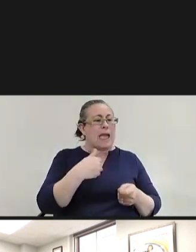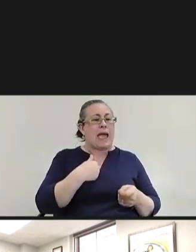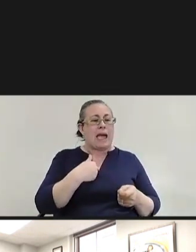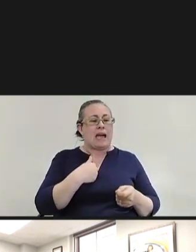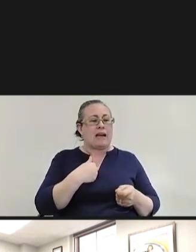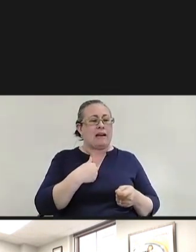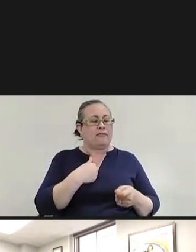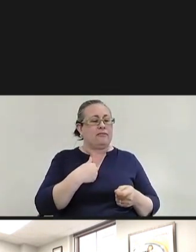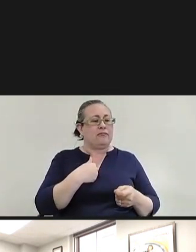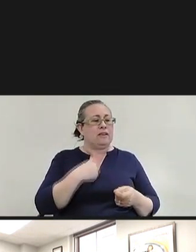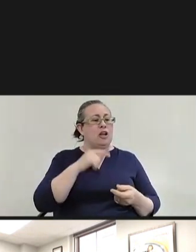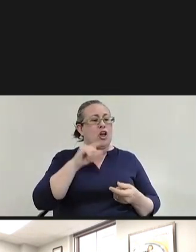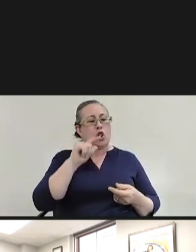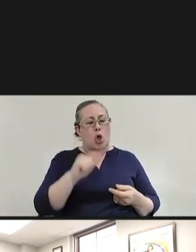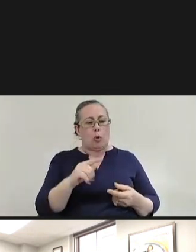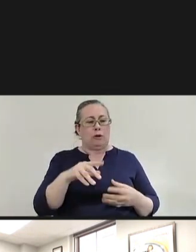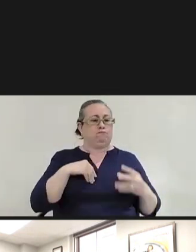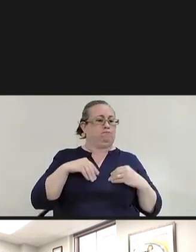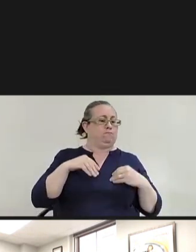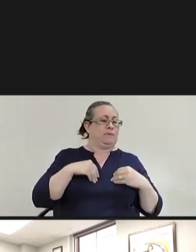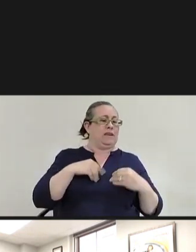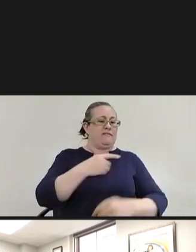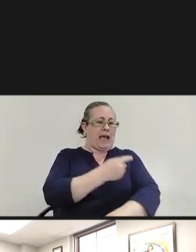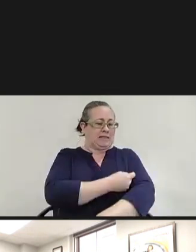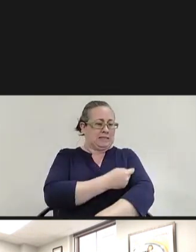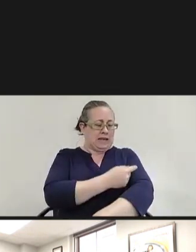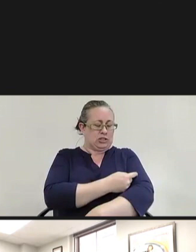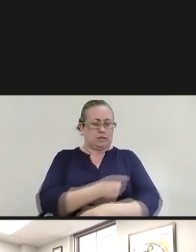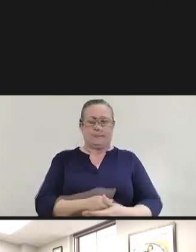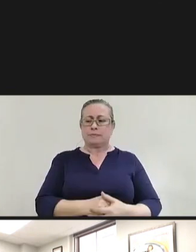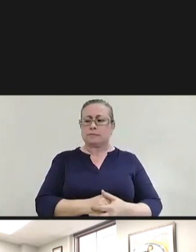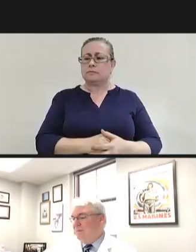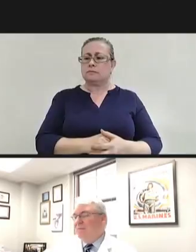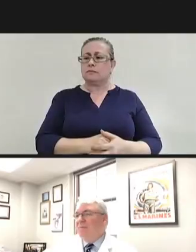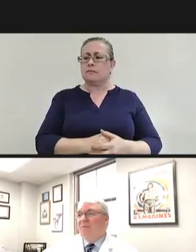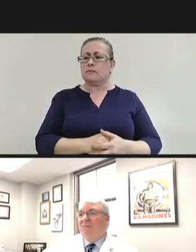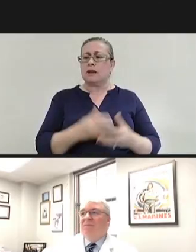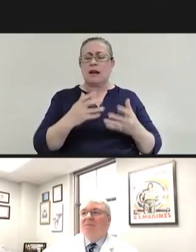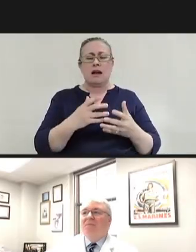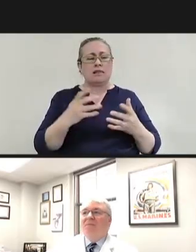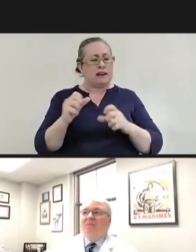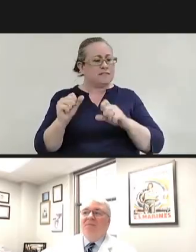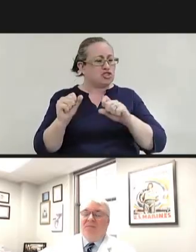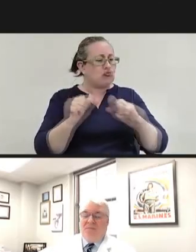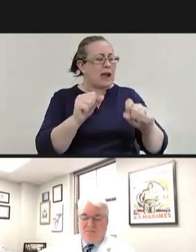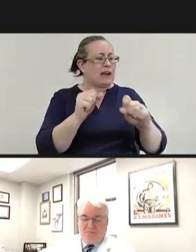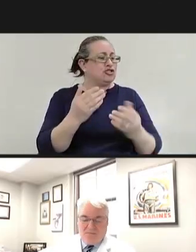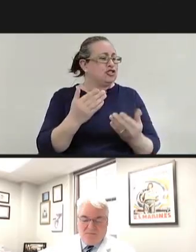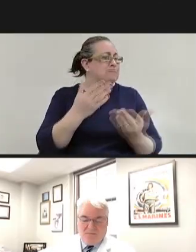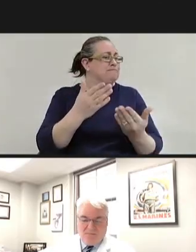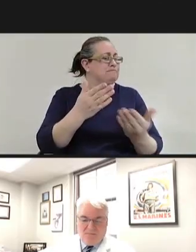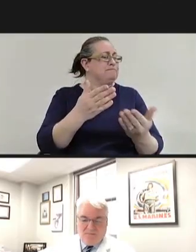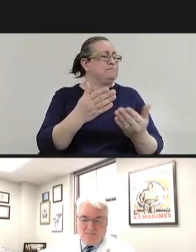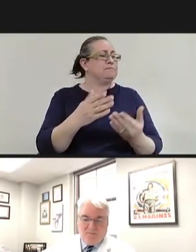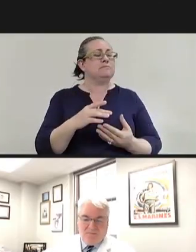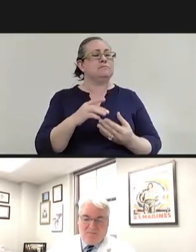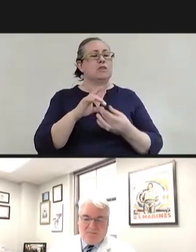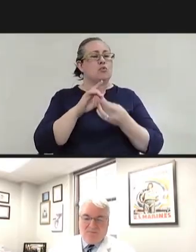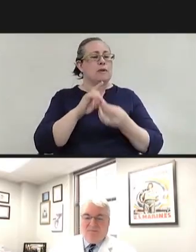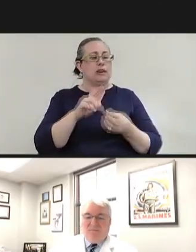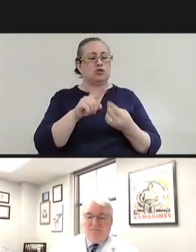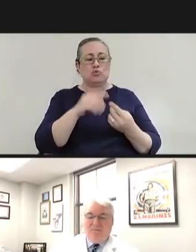vaccinations, and there's a lot of strategies that have been suggested around information,